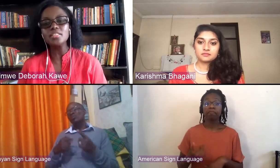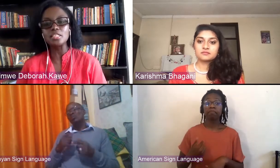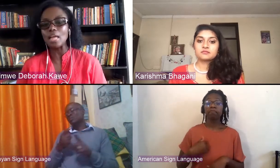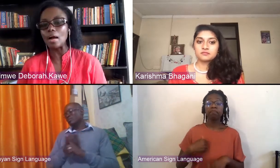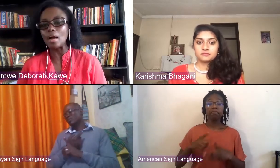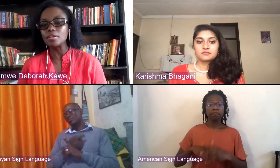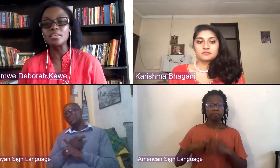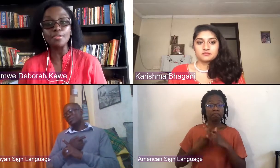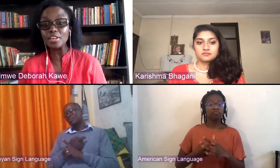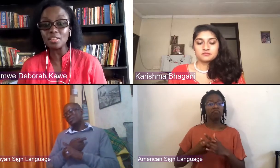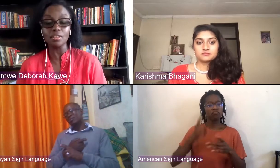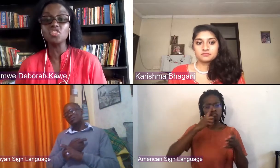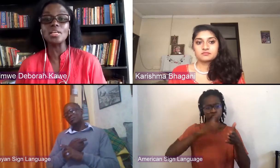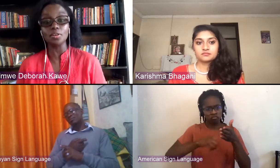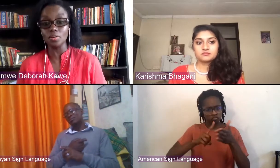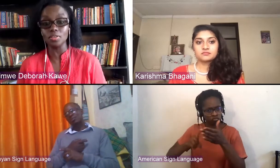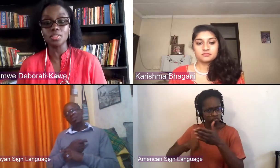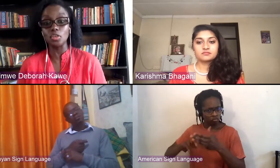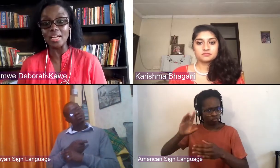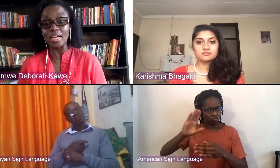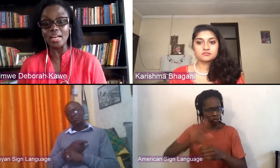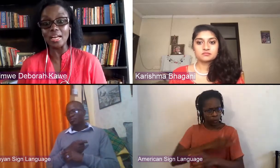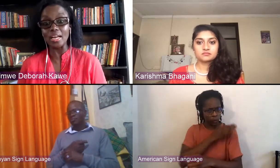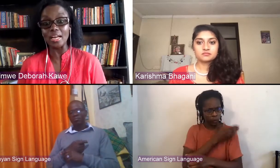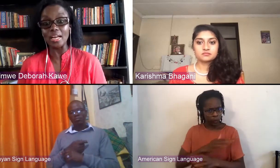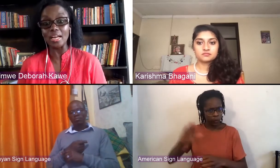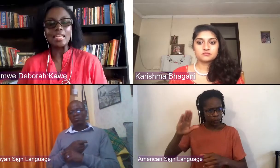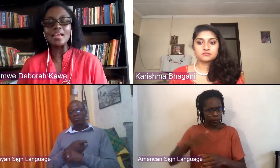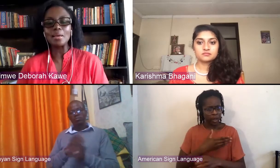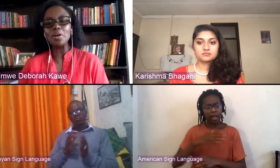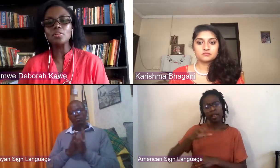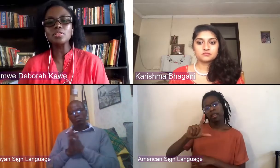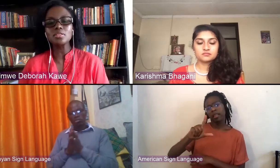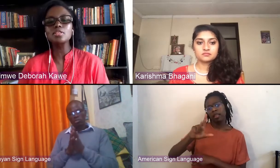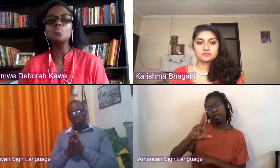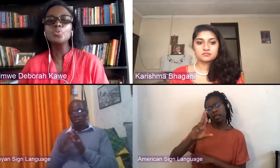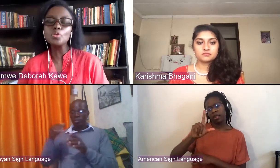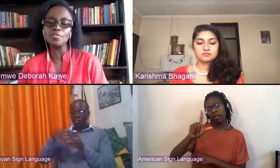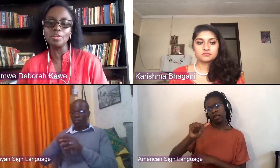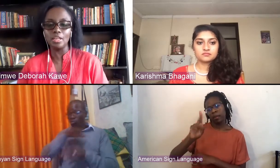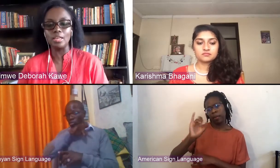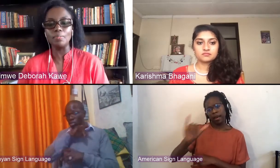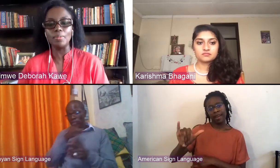in different cultures across Uganda. And I came across this beautiful lullaby